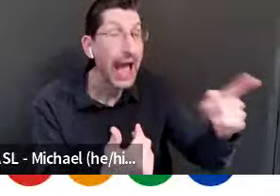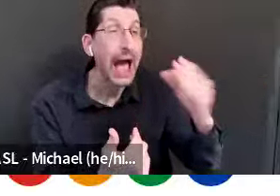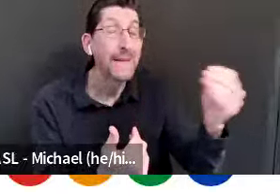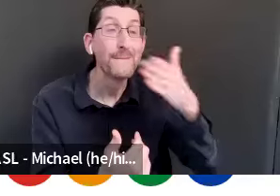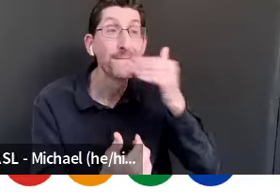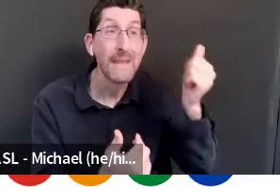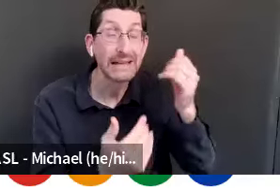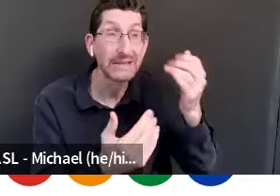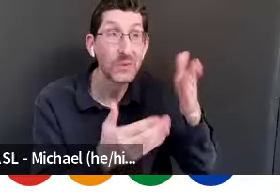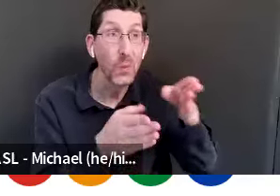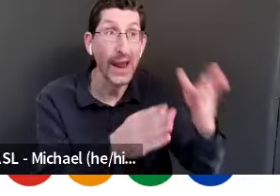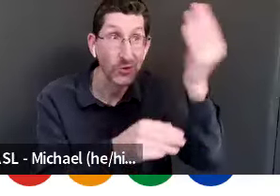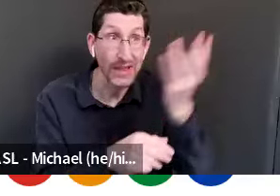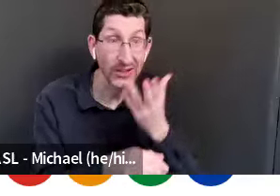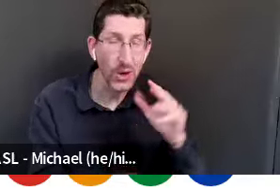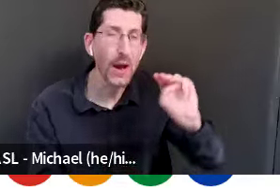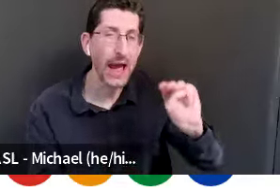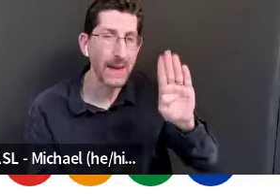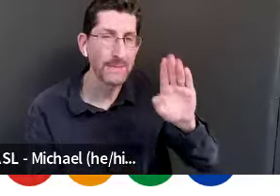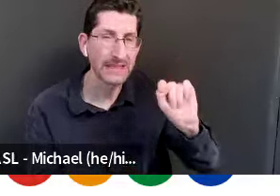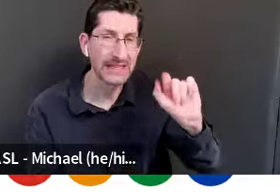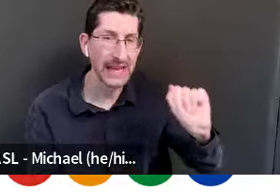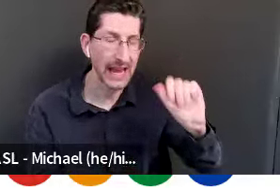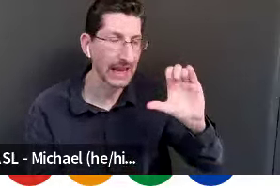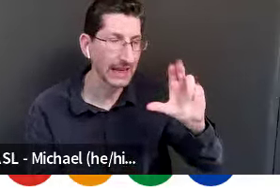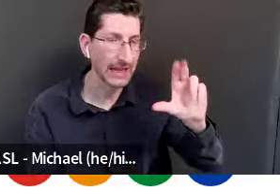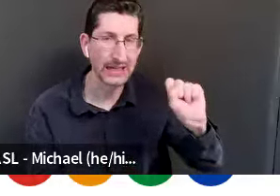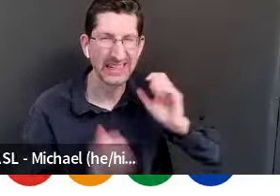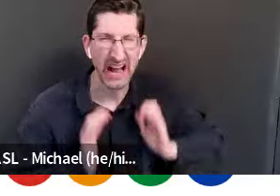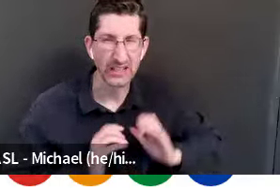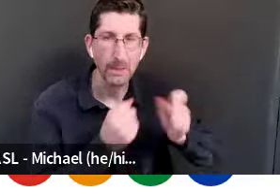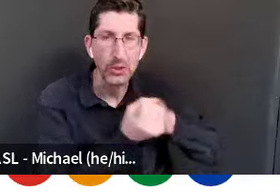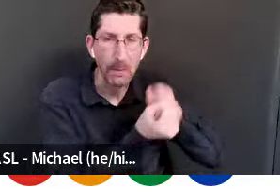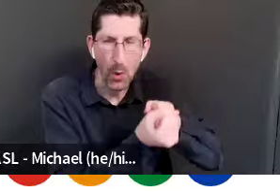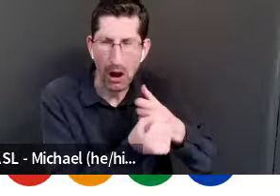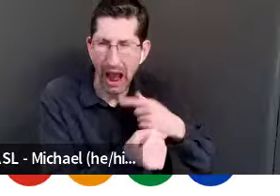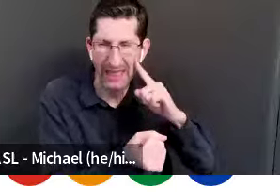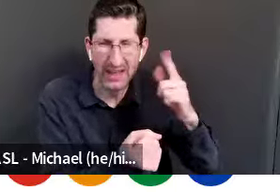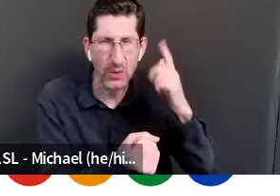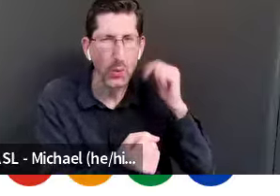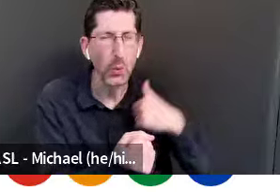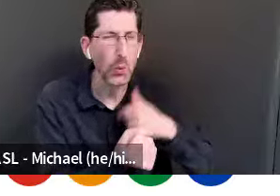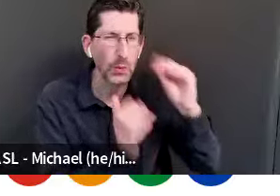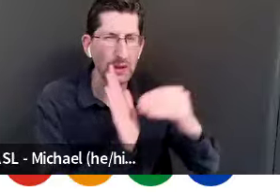WHEN PEOPLE HAVE TO SAY THEM, COMPLAINTS/ISSUES, THEY ARE BEST DIRECTED TO US THROUGH MBTA